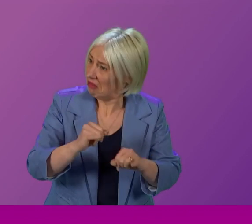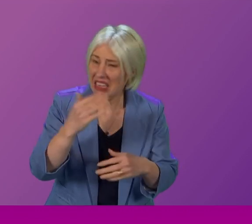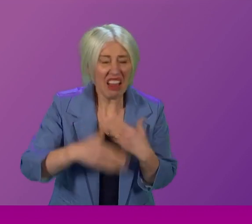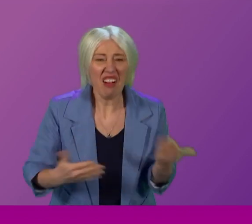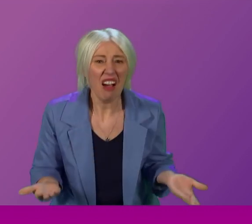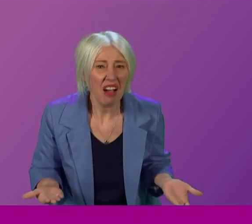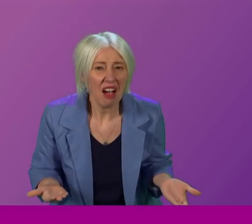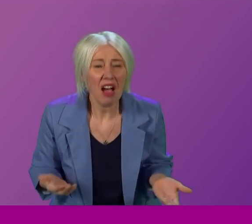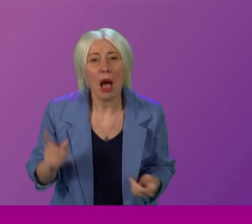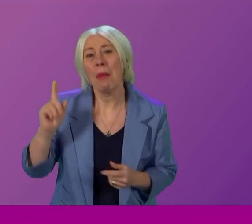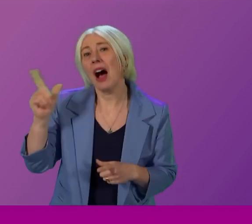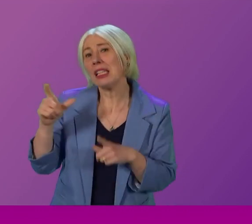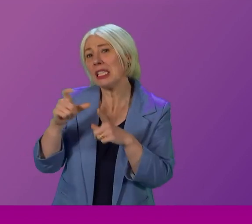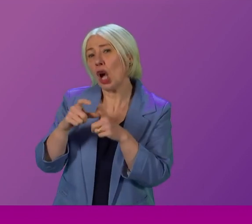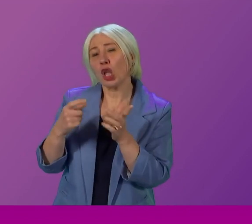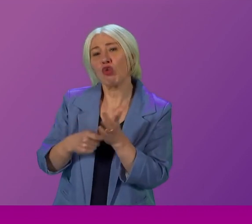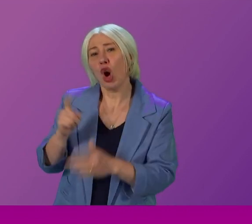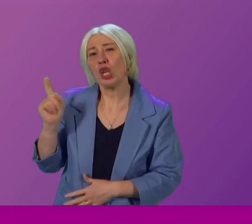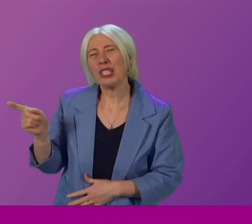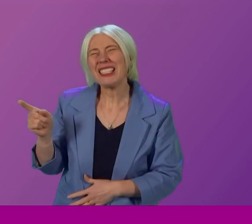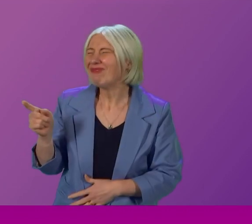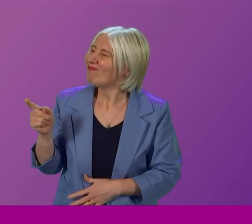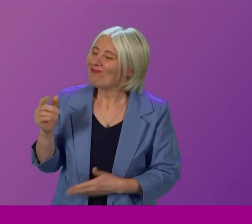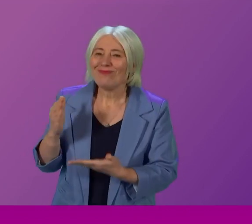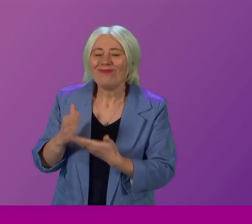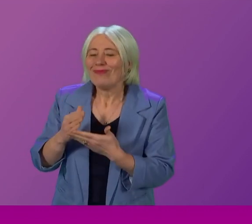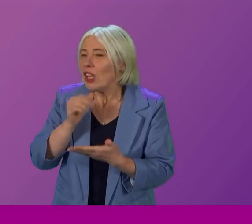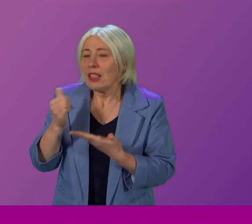I do not think that Douglas Ross does any service to anybody in the